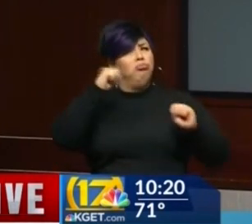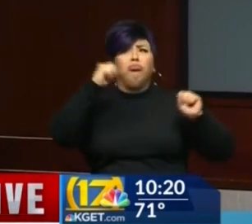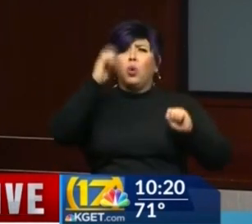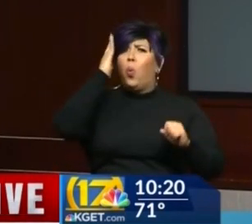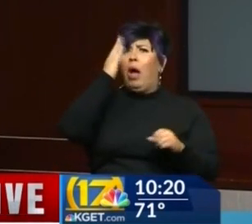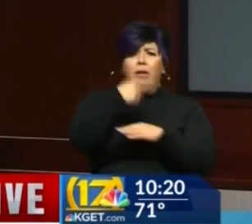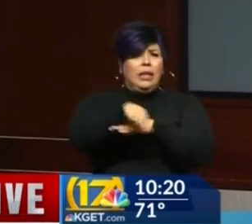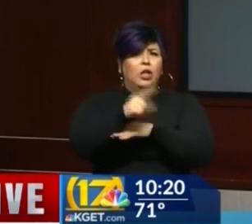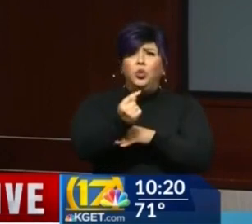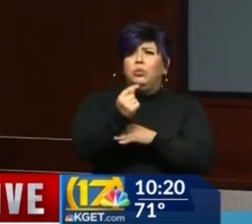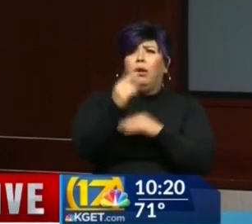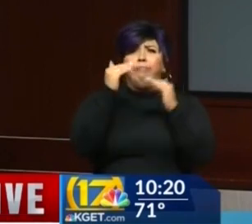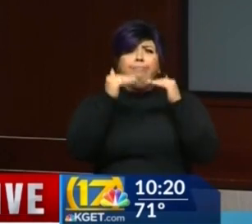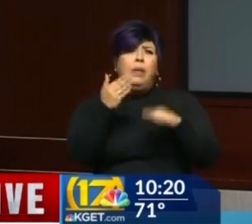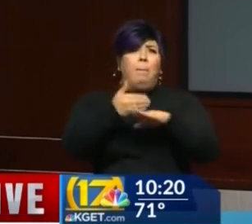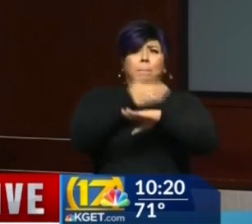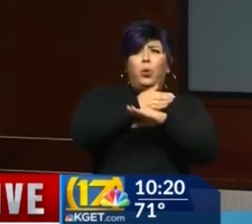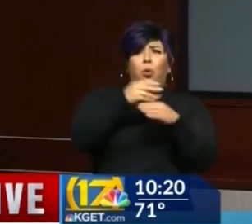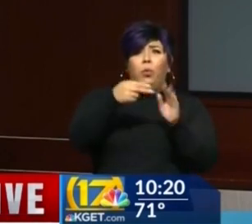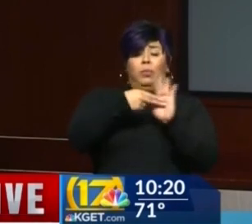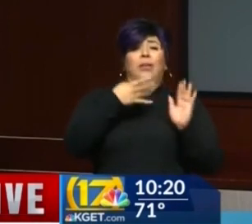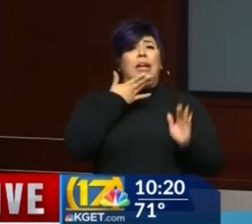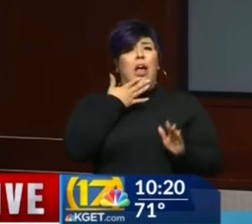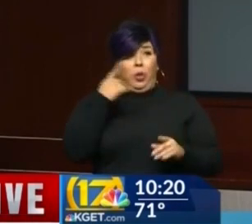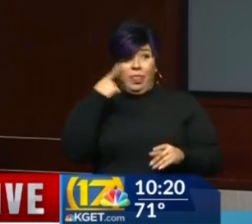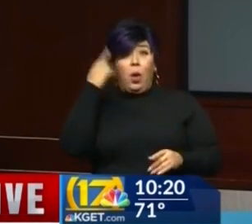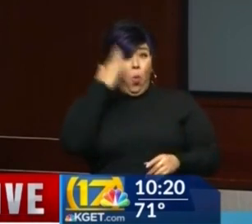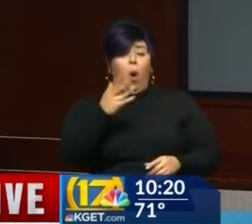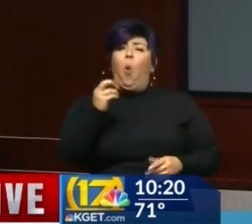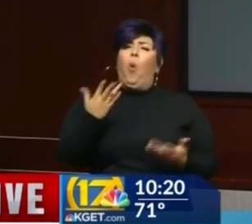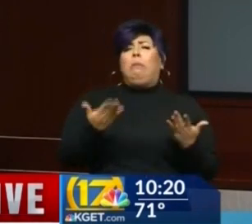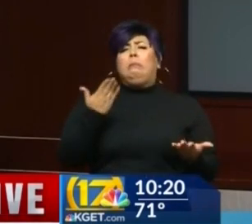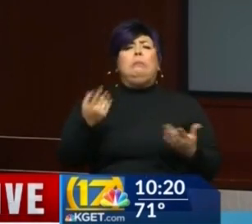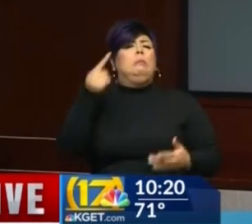OUR DATA IS LOOKING FOR THE DATA HOW CONFIDENT ARE WE THAT